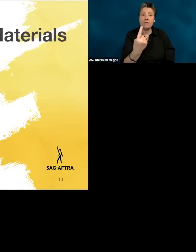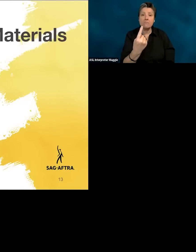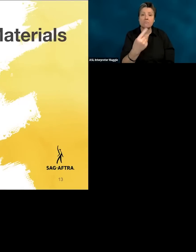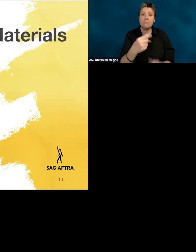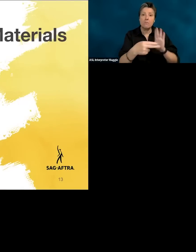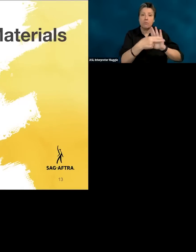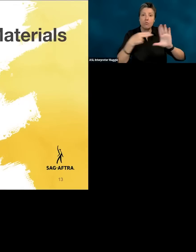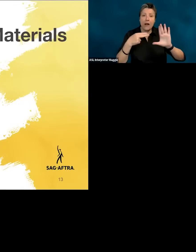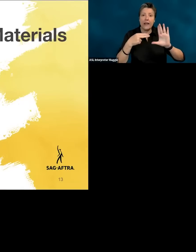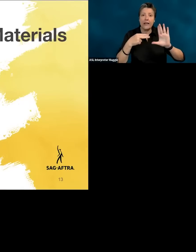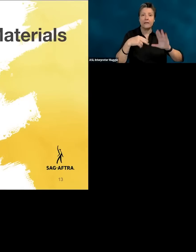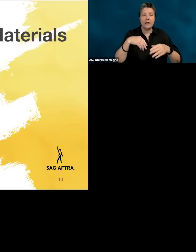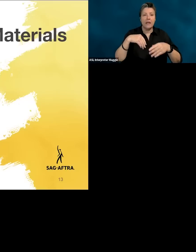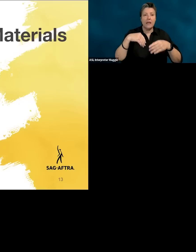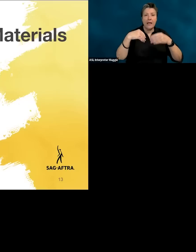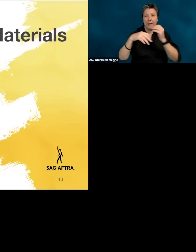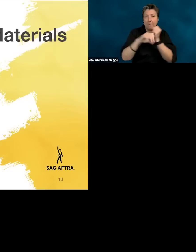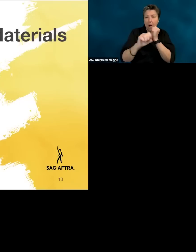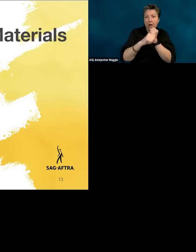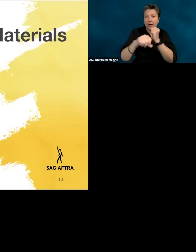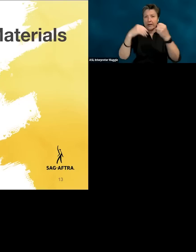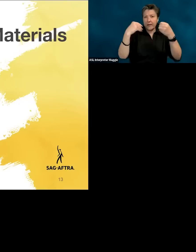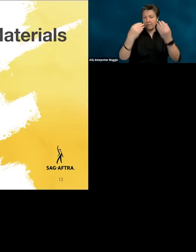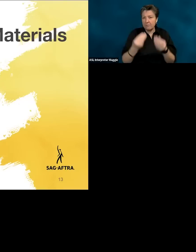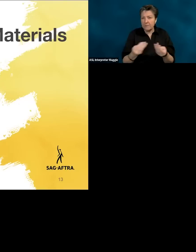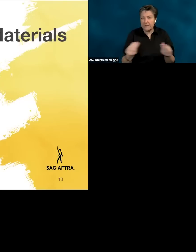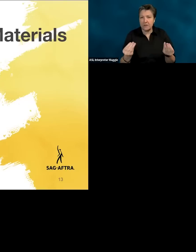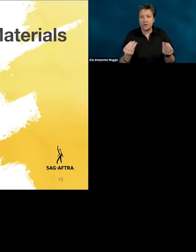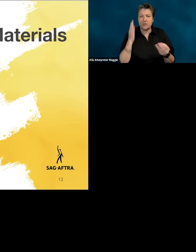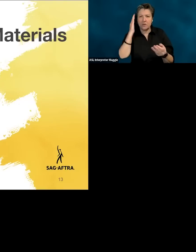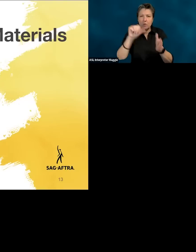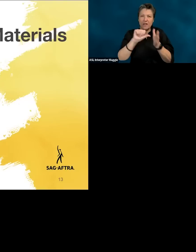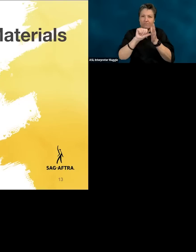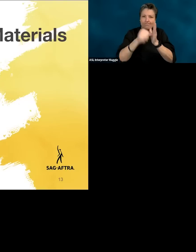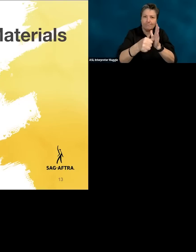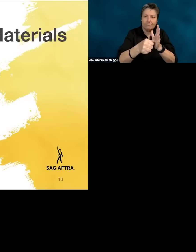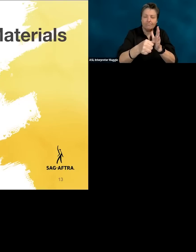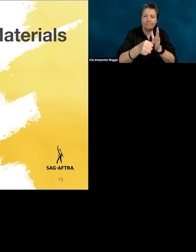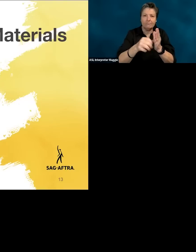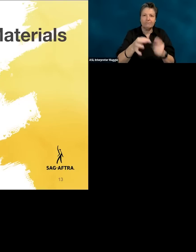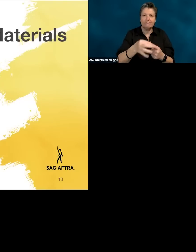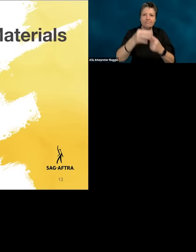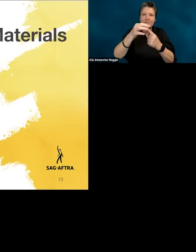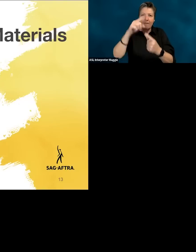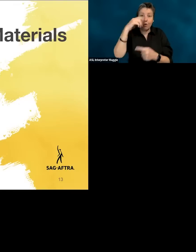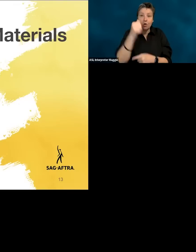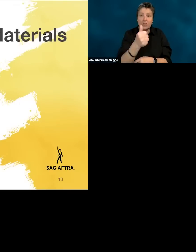So this is designed to really help you stand out in your category so you can dramatically increase how many auditions you get.